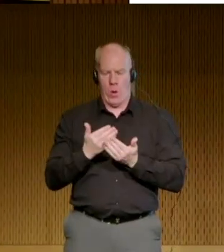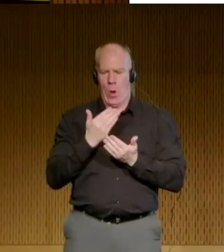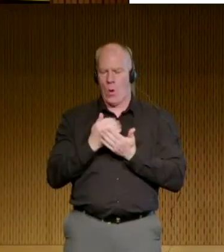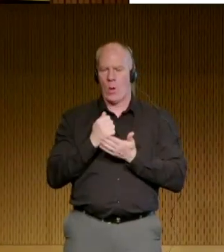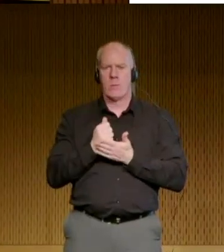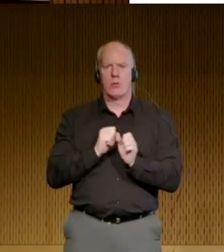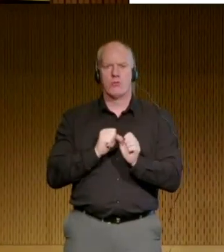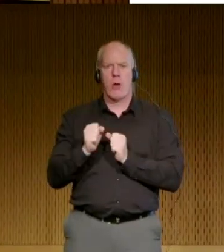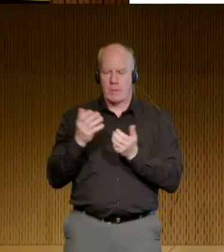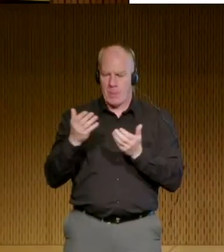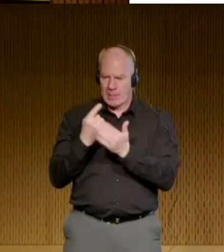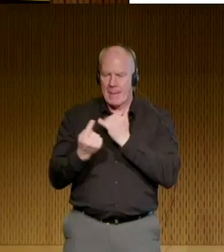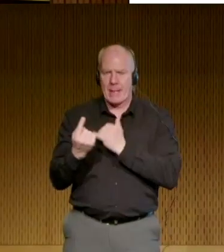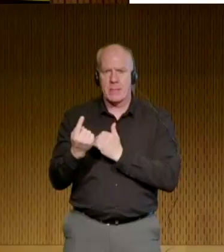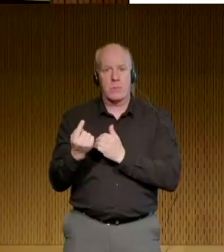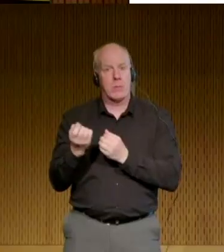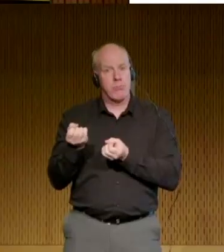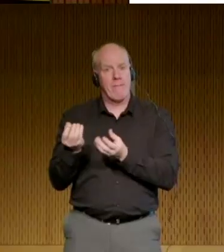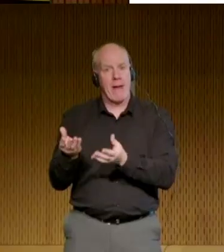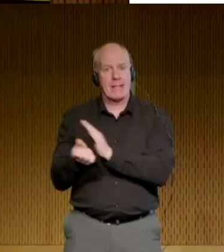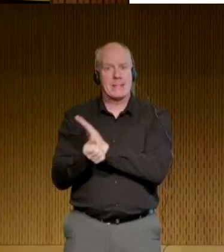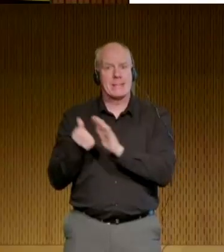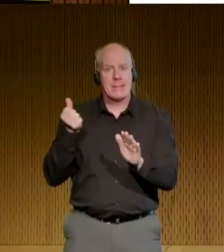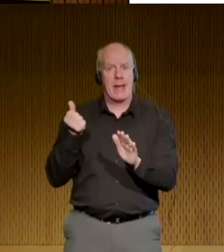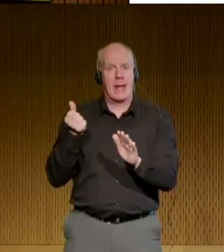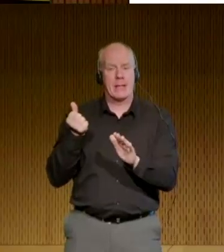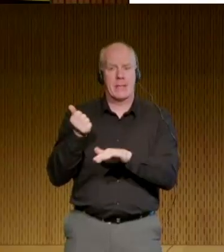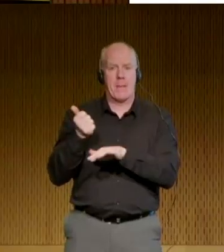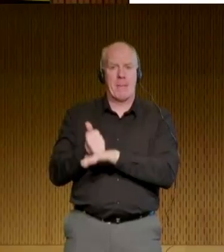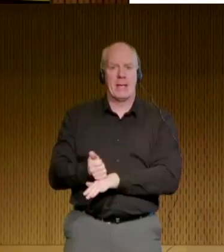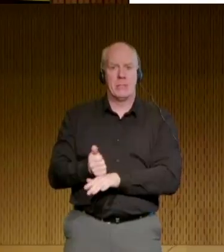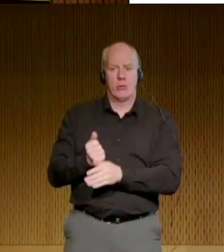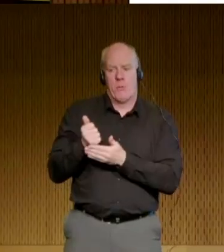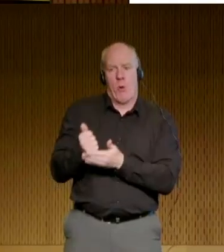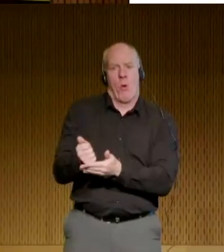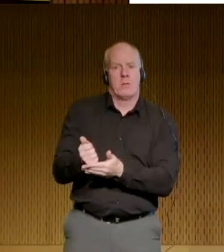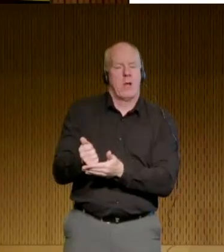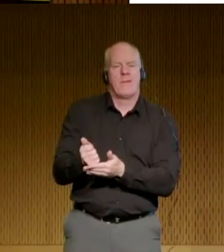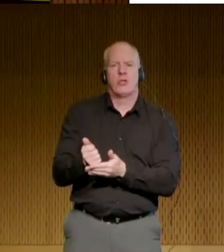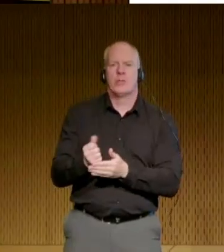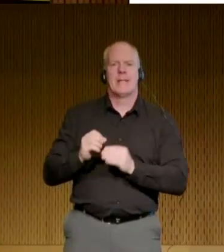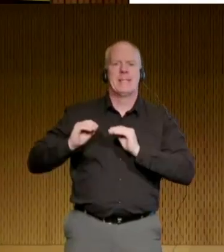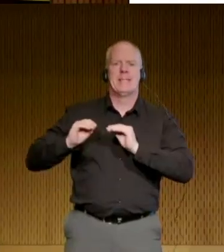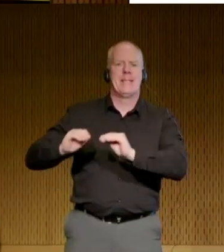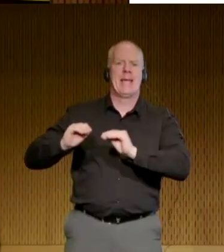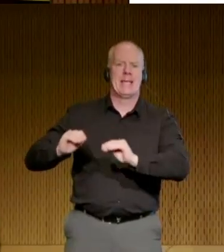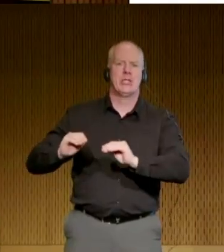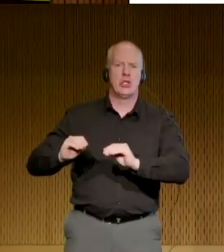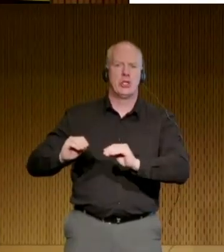We offer a skills, excuse me, a skills-based support. So we don't just teach to assignments